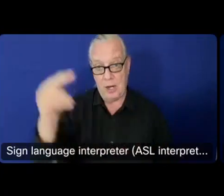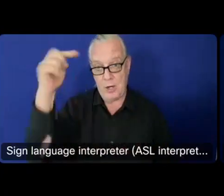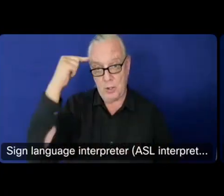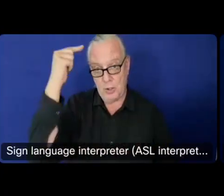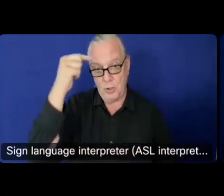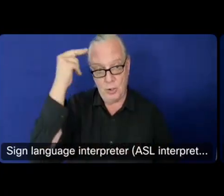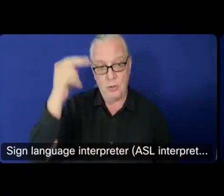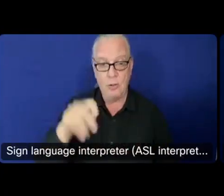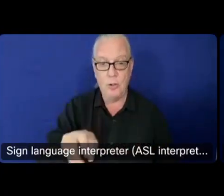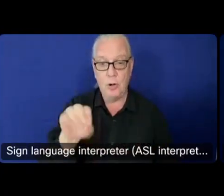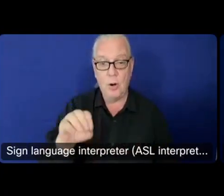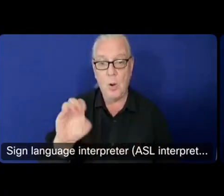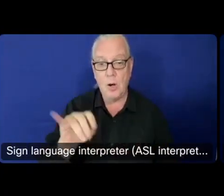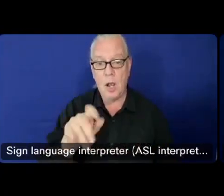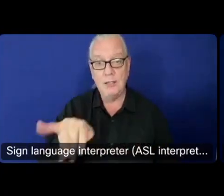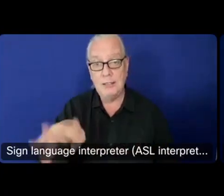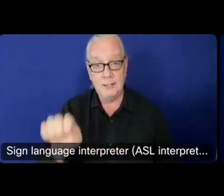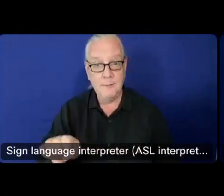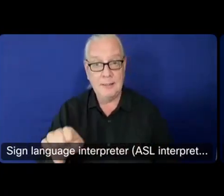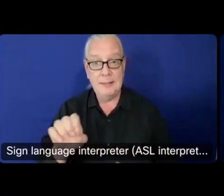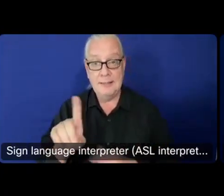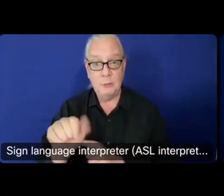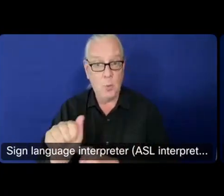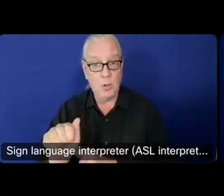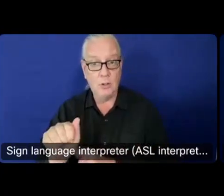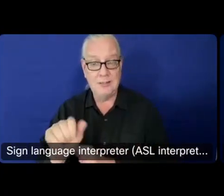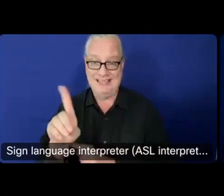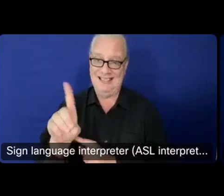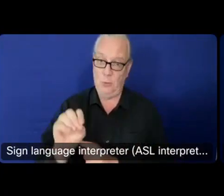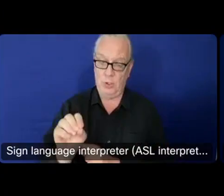HAND, is an issue. It's not as much of a concern now as it was